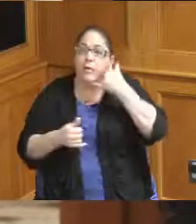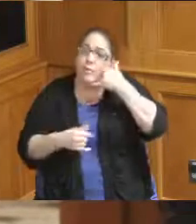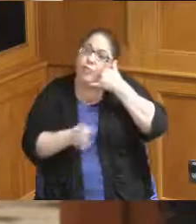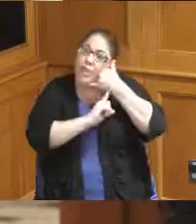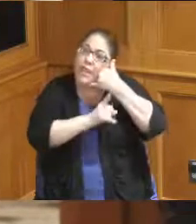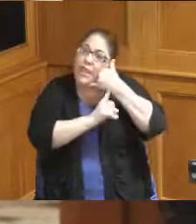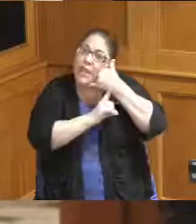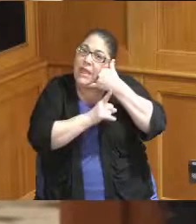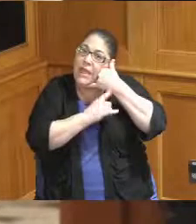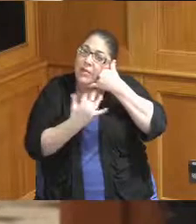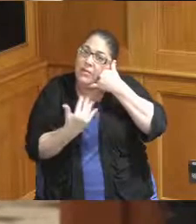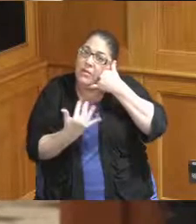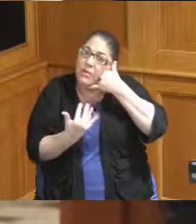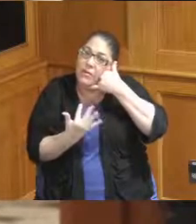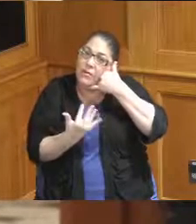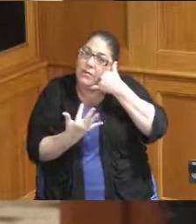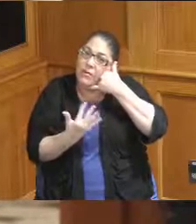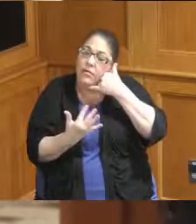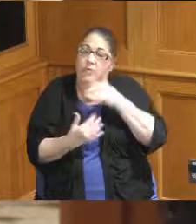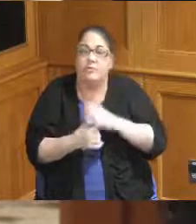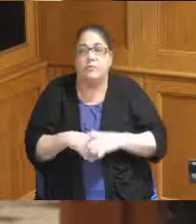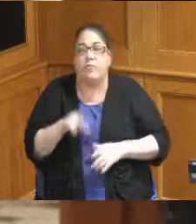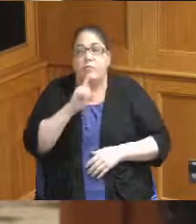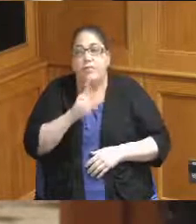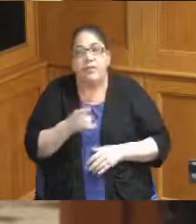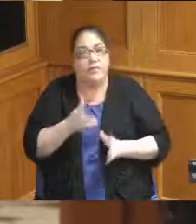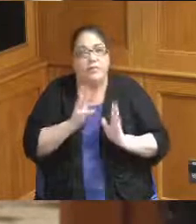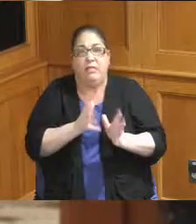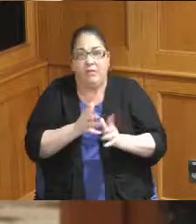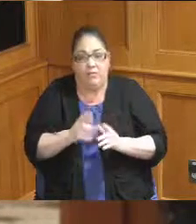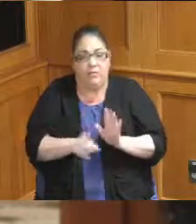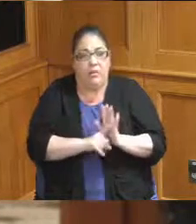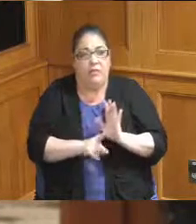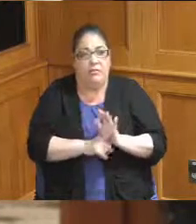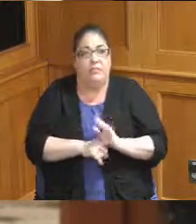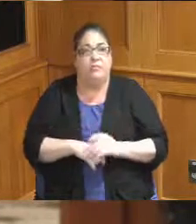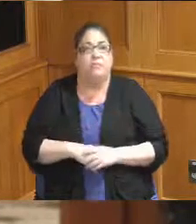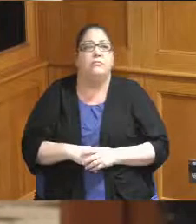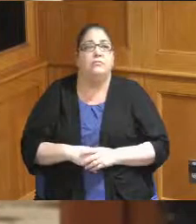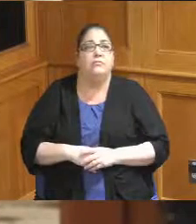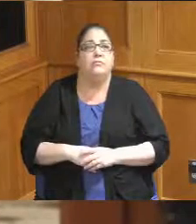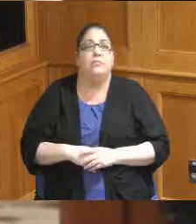that we see are these spikes in our traffic coming in predominantly again from an auto accident per